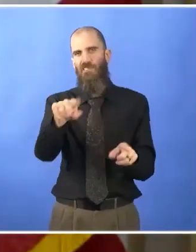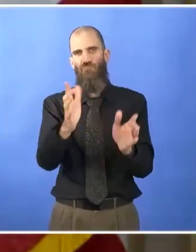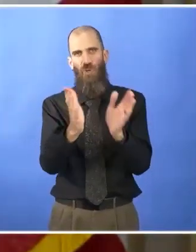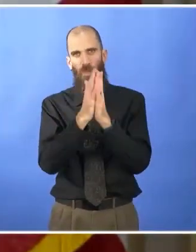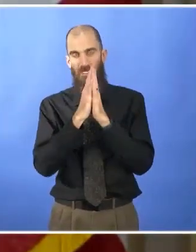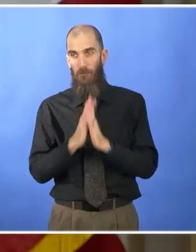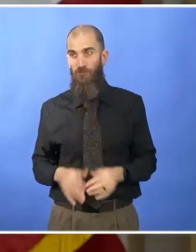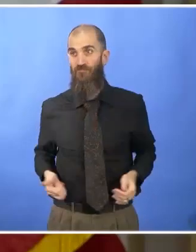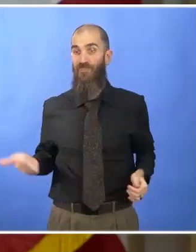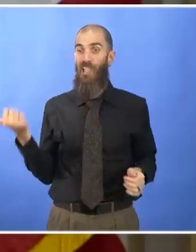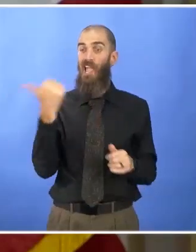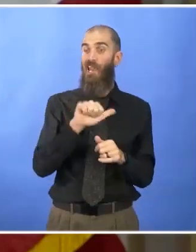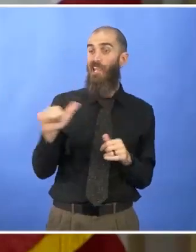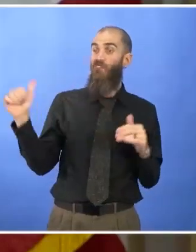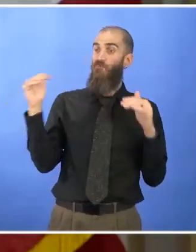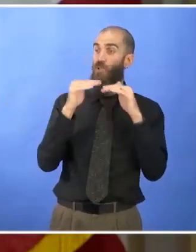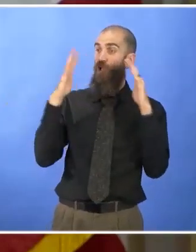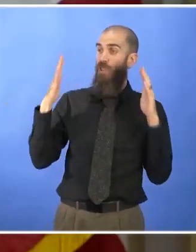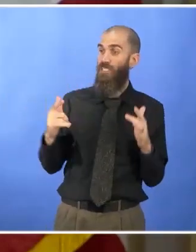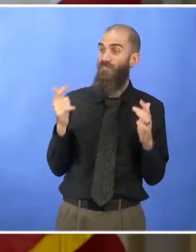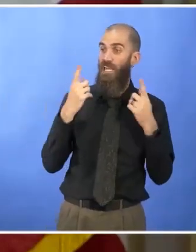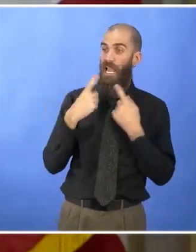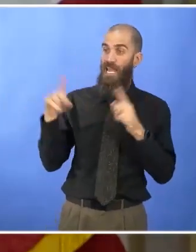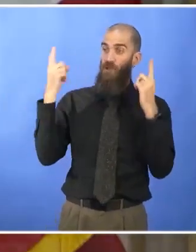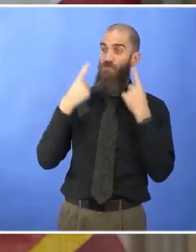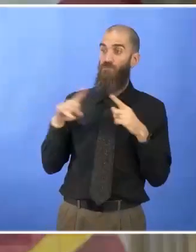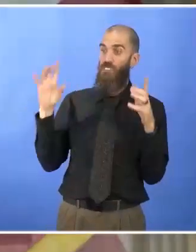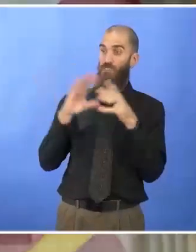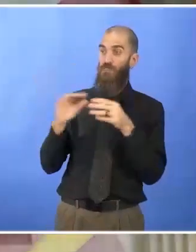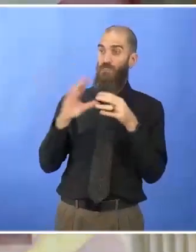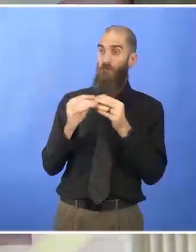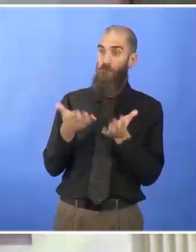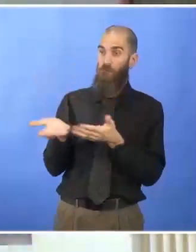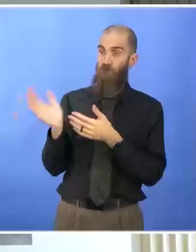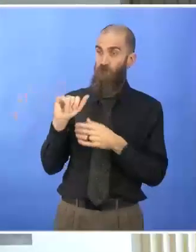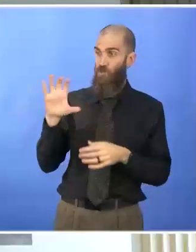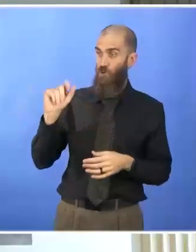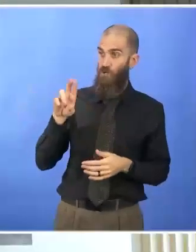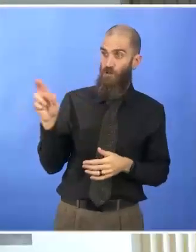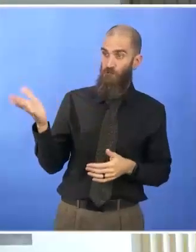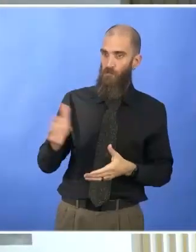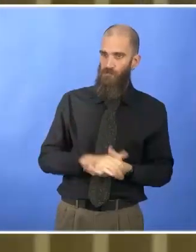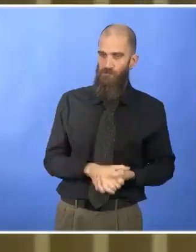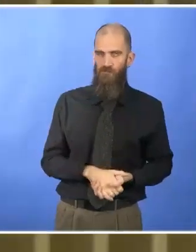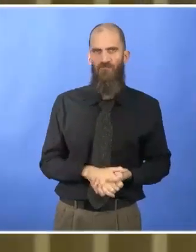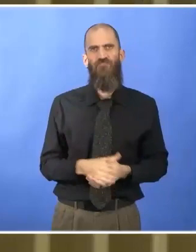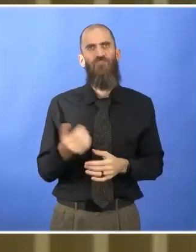I HAVE ONE.